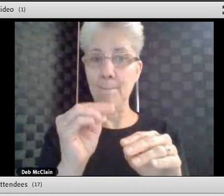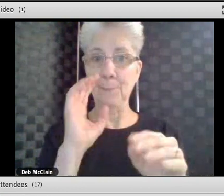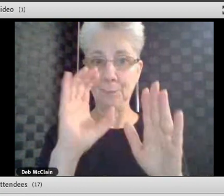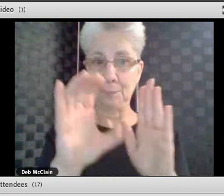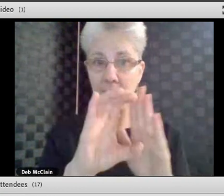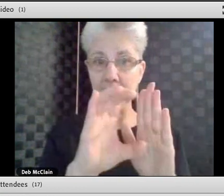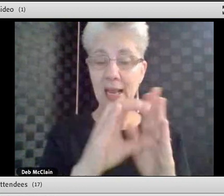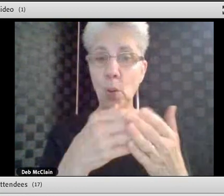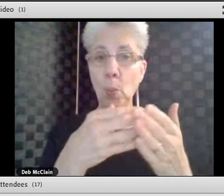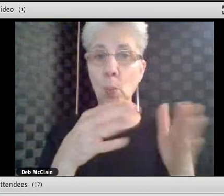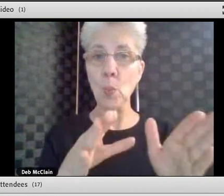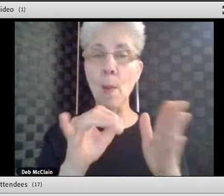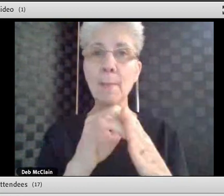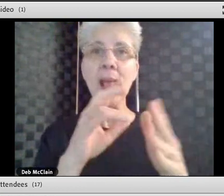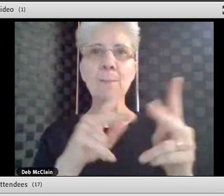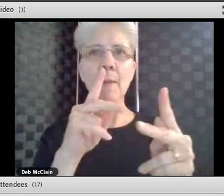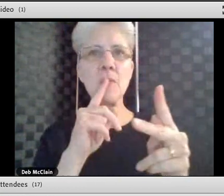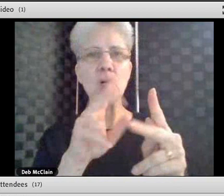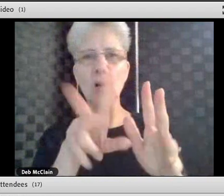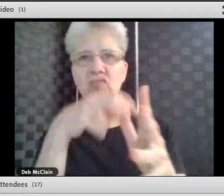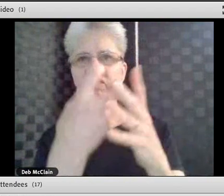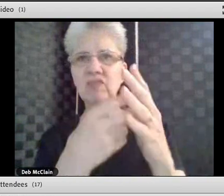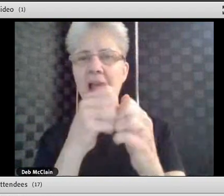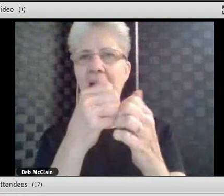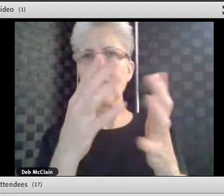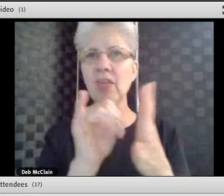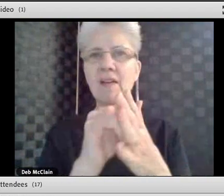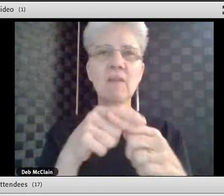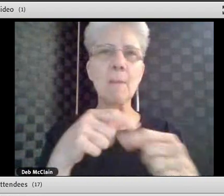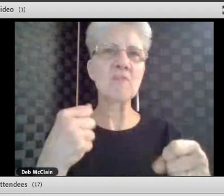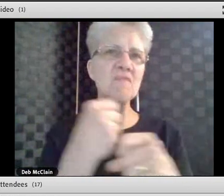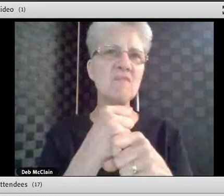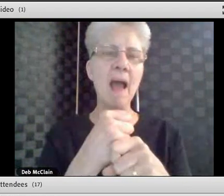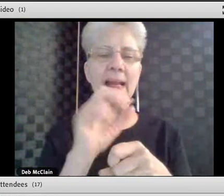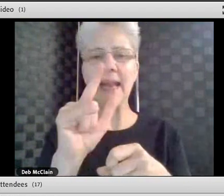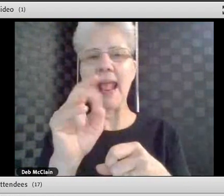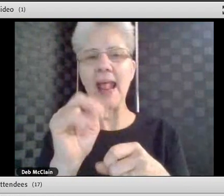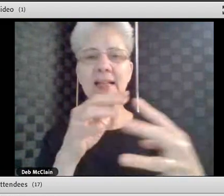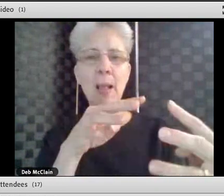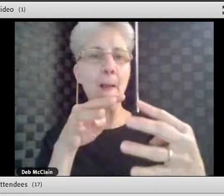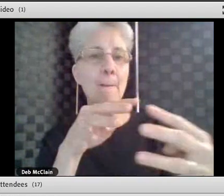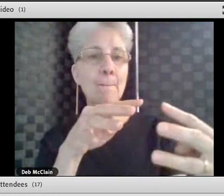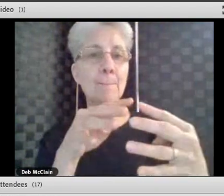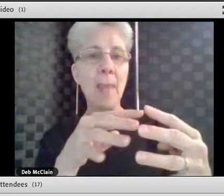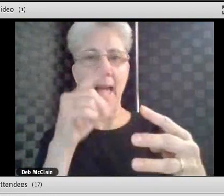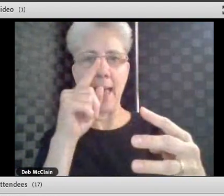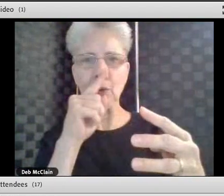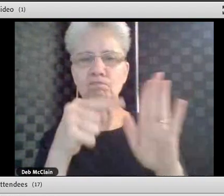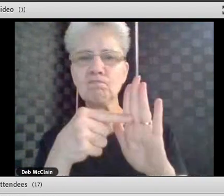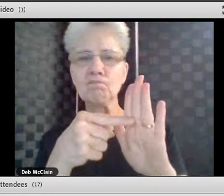and characters could immerse themselves in anything from fighting aliens in a battle simulator to having a picnic with colleagues